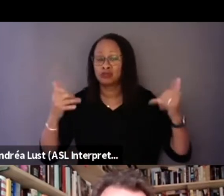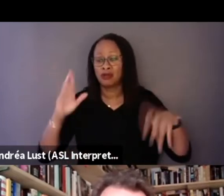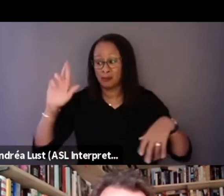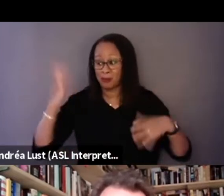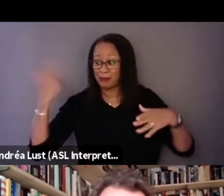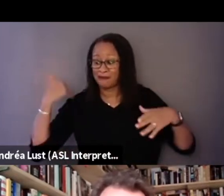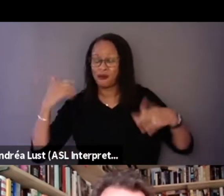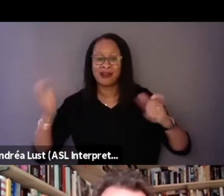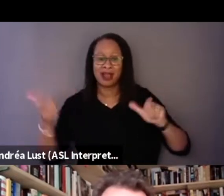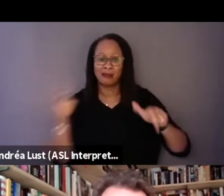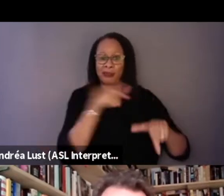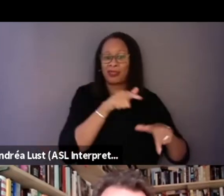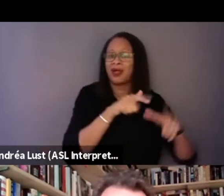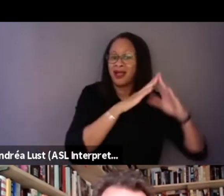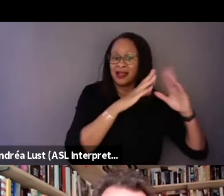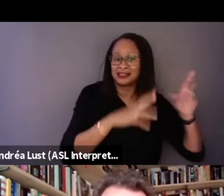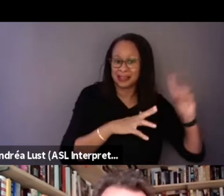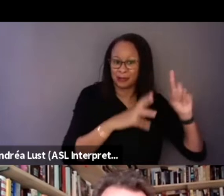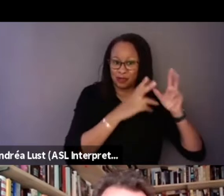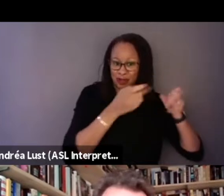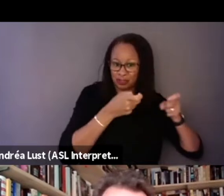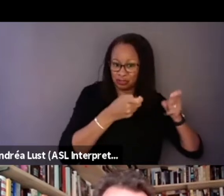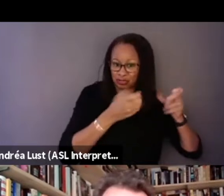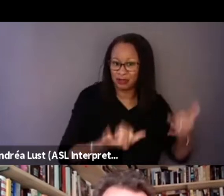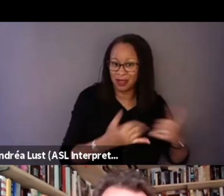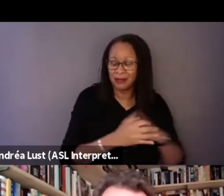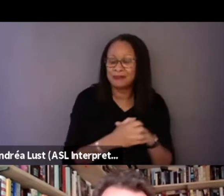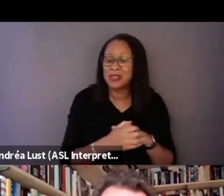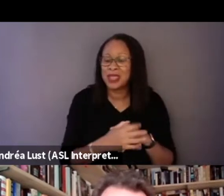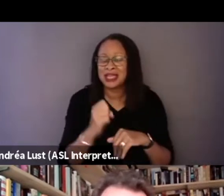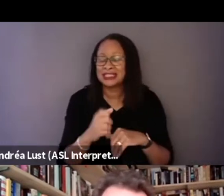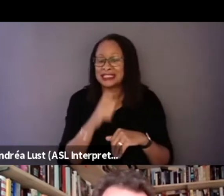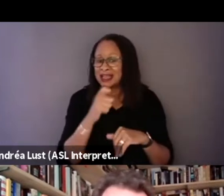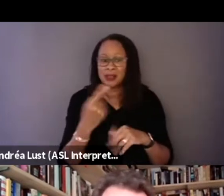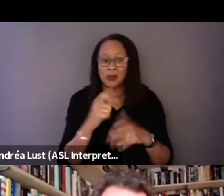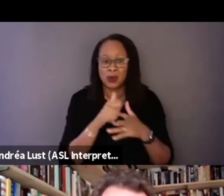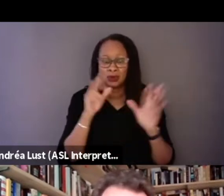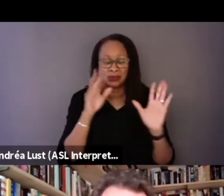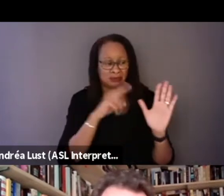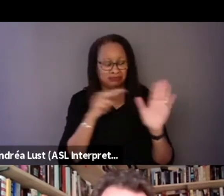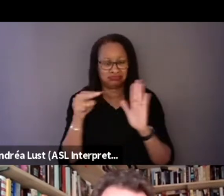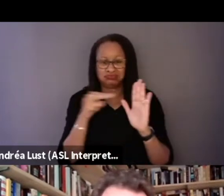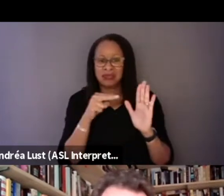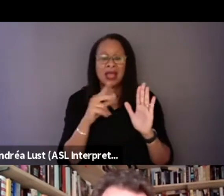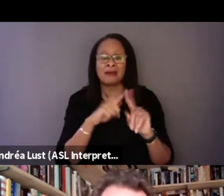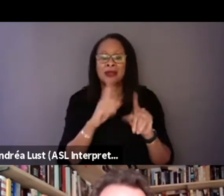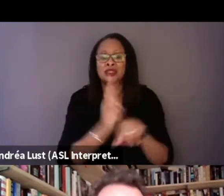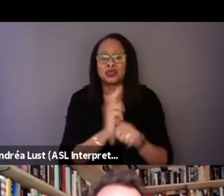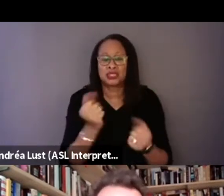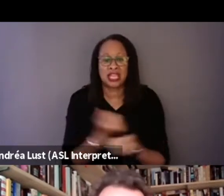tilting at windmills out there. It's somebody who is using everything they have to make a real difference.